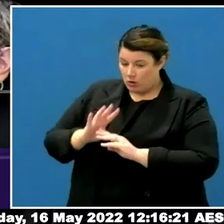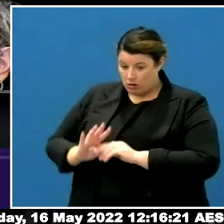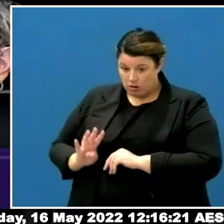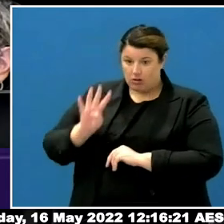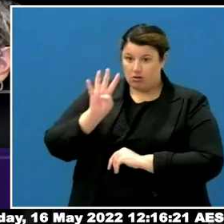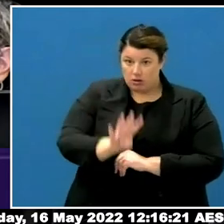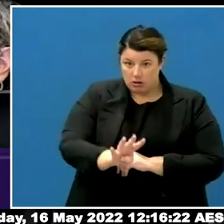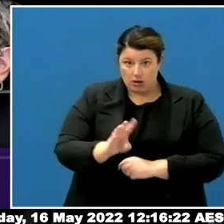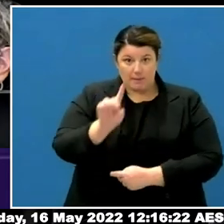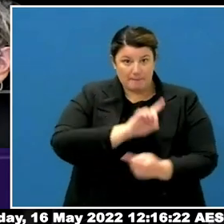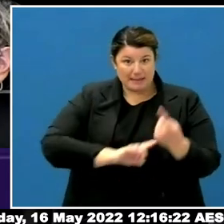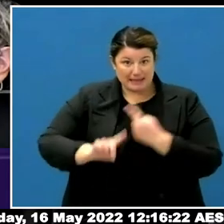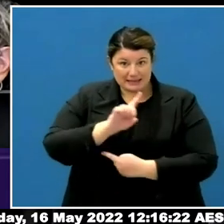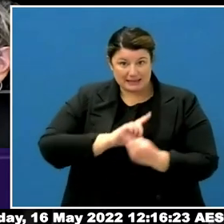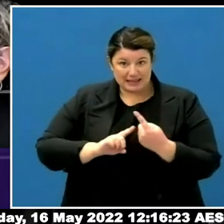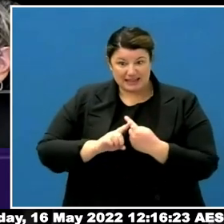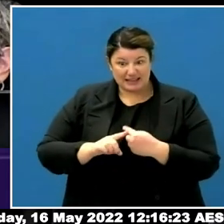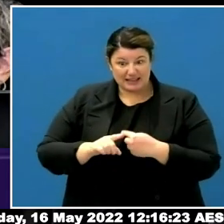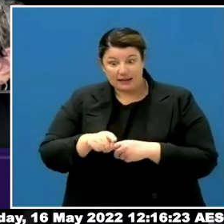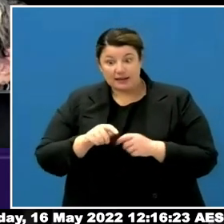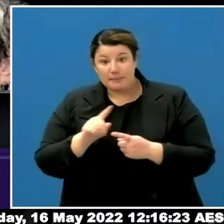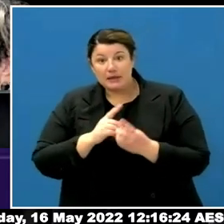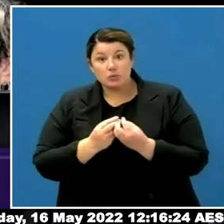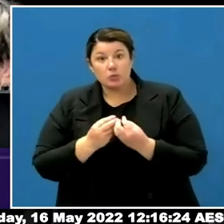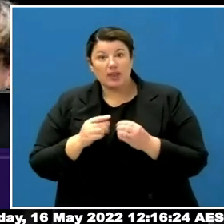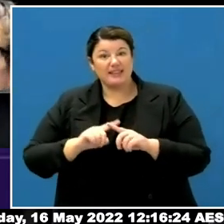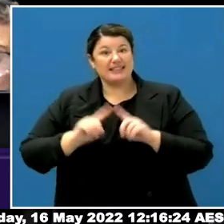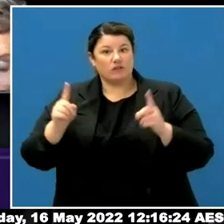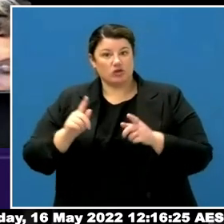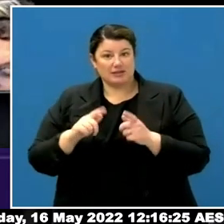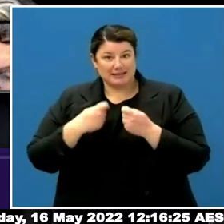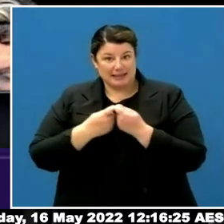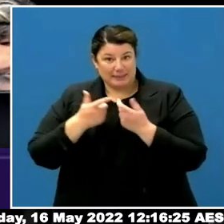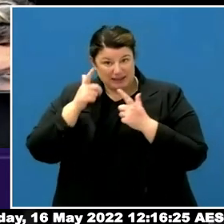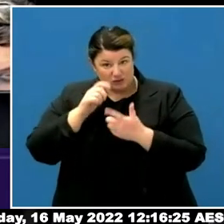It was a different Team Leader by that stage? Yes. MR FOGARTY: Did you request that meeting?